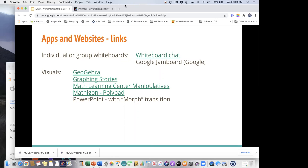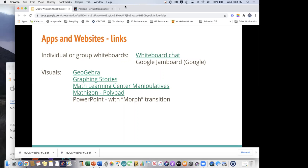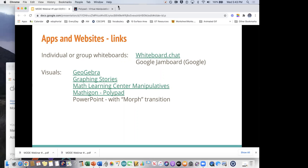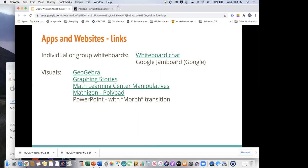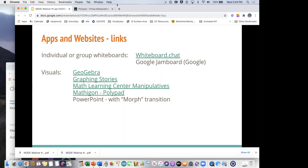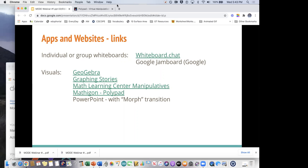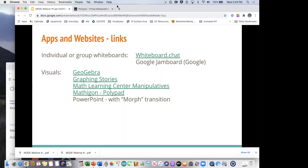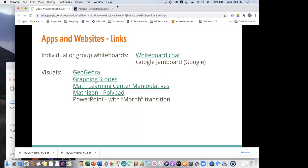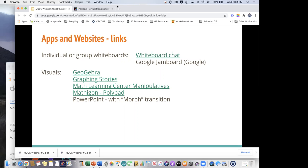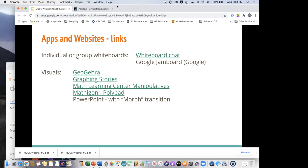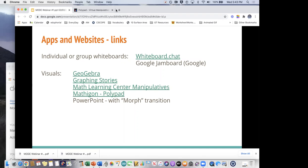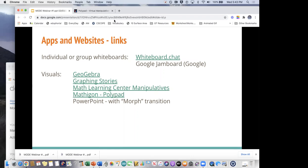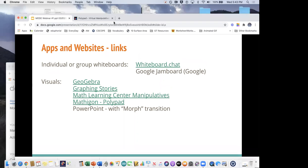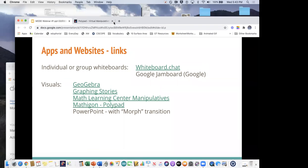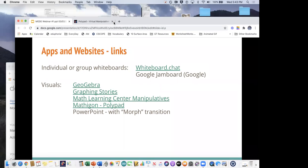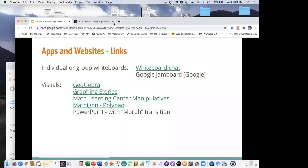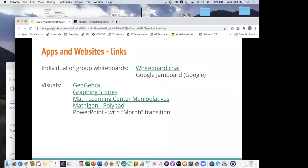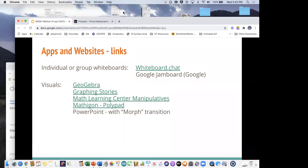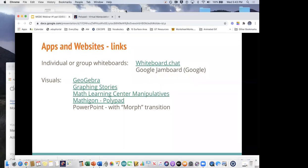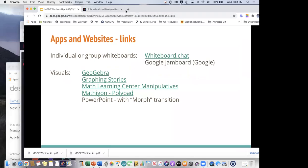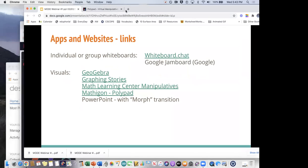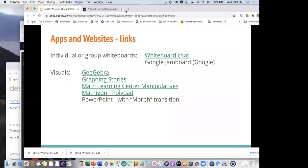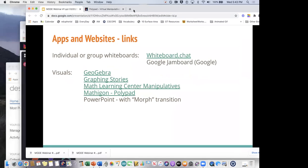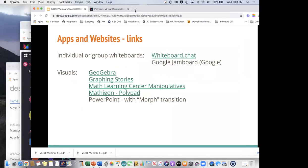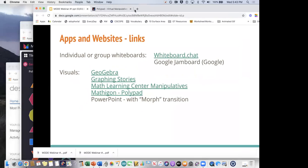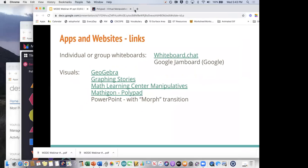because sometimes more words the students get overwhelmed especially with the elementary school